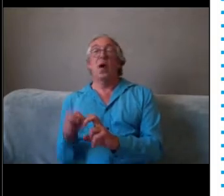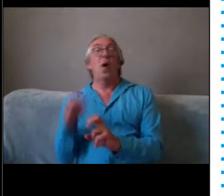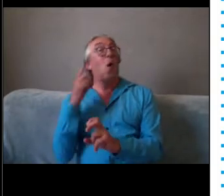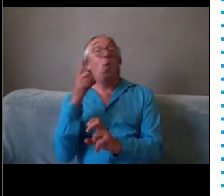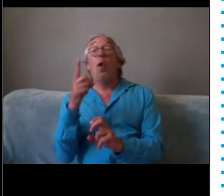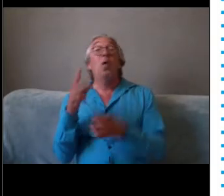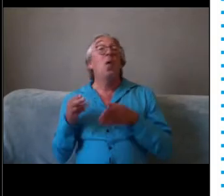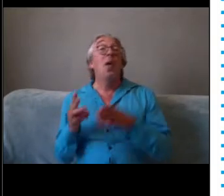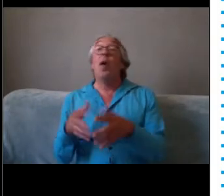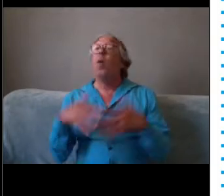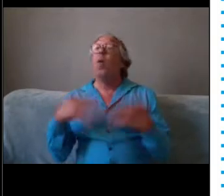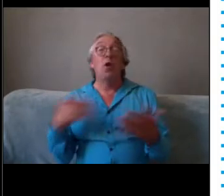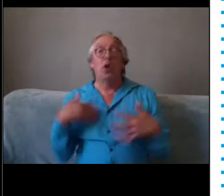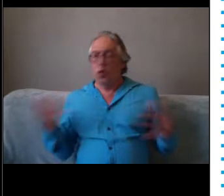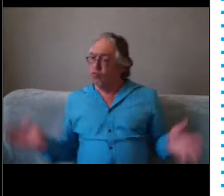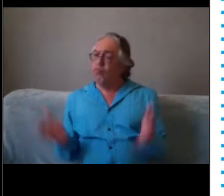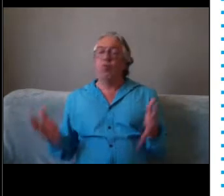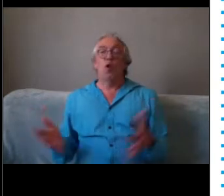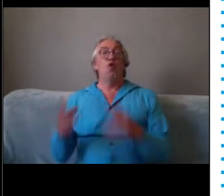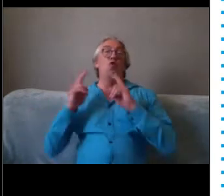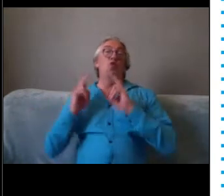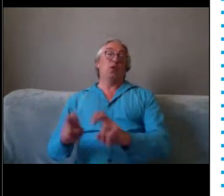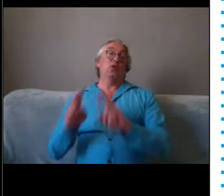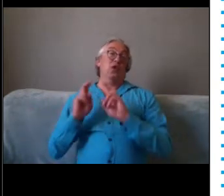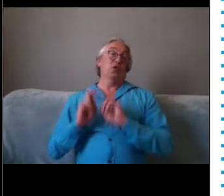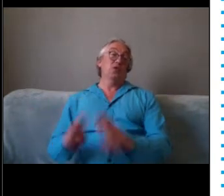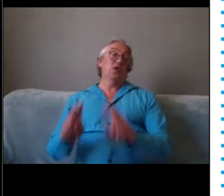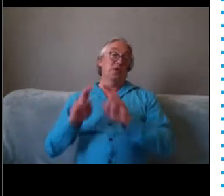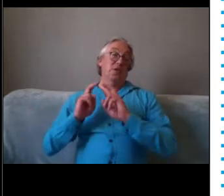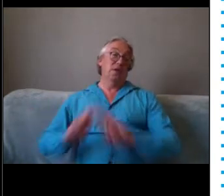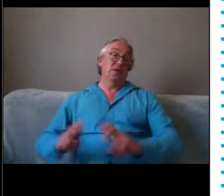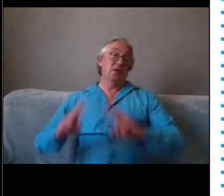I know it from my personal experience. You don't get almost any support.